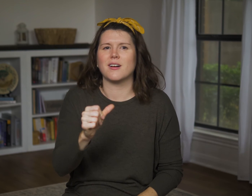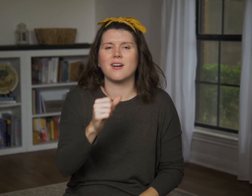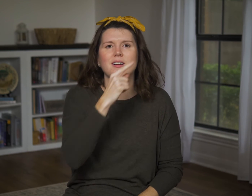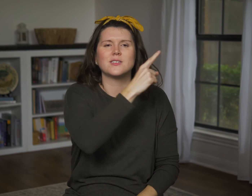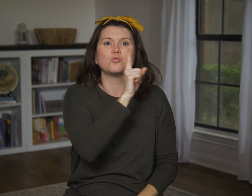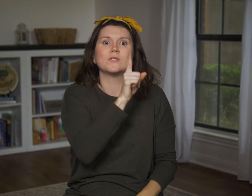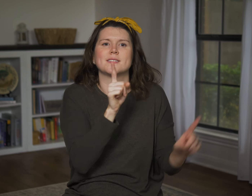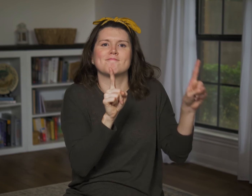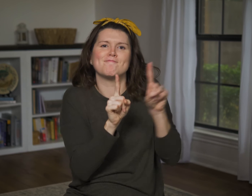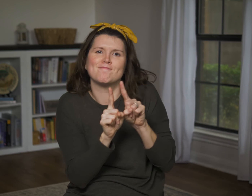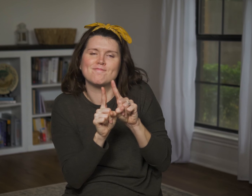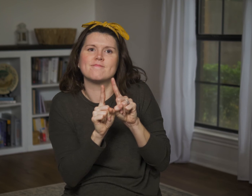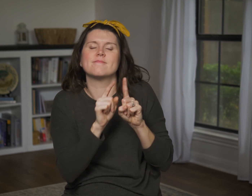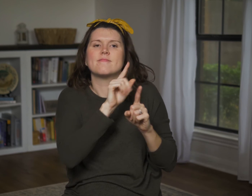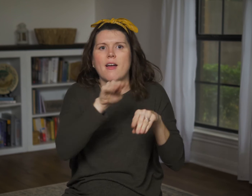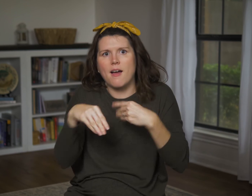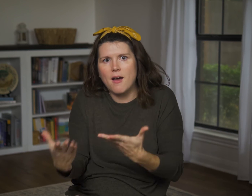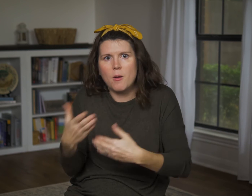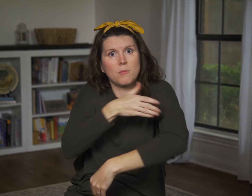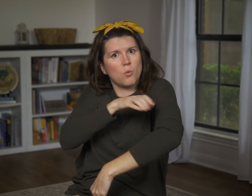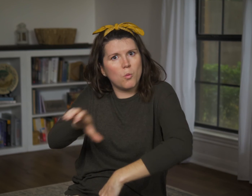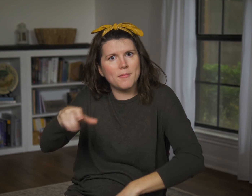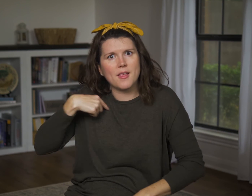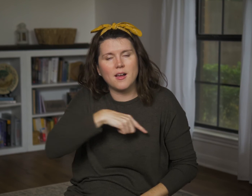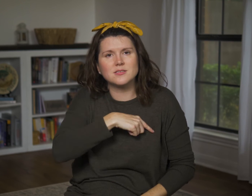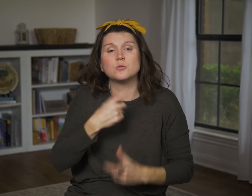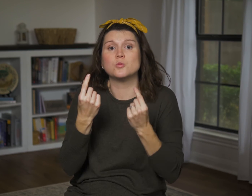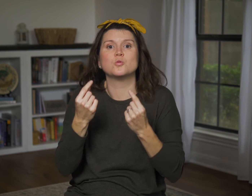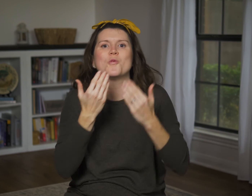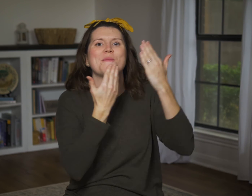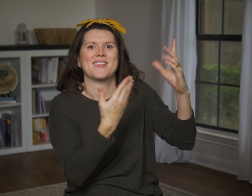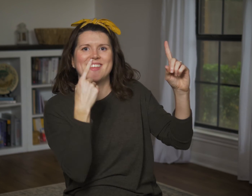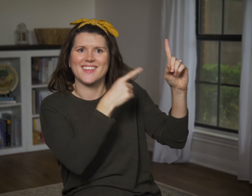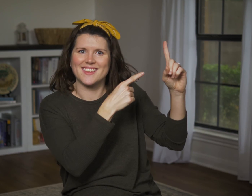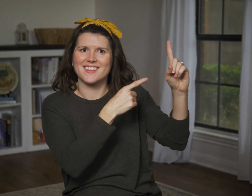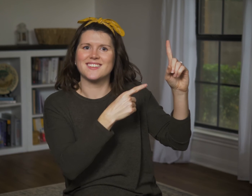His nearness is what equips us to obey.